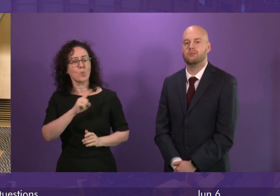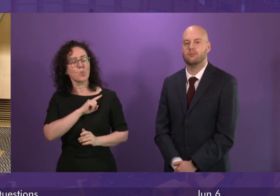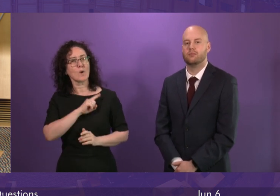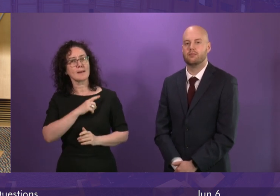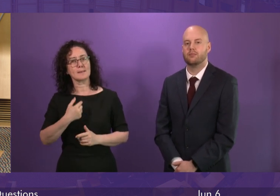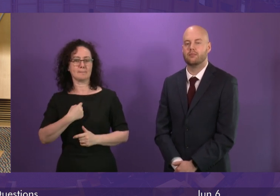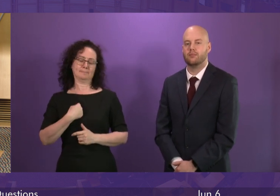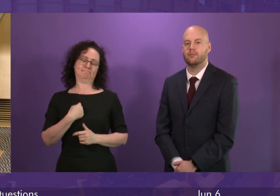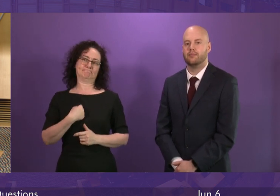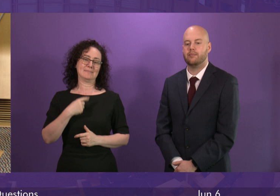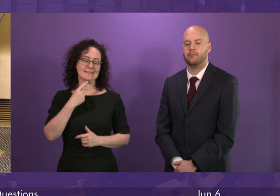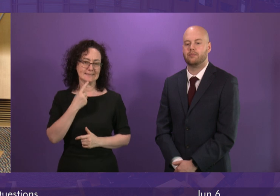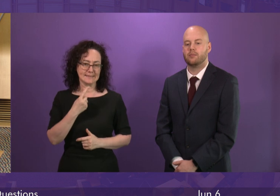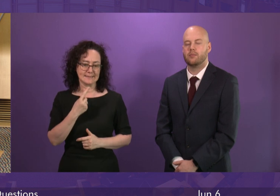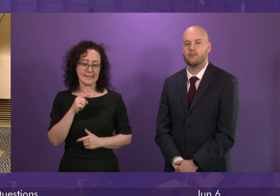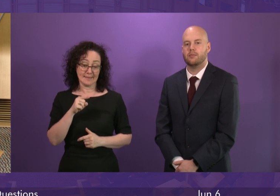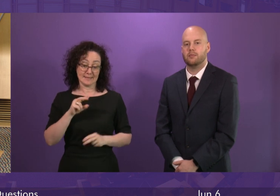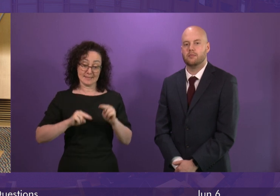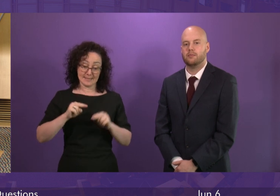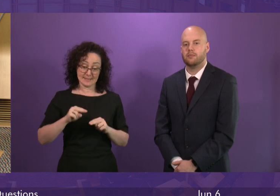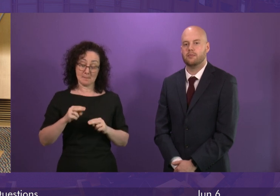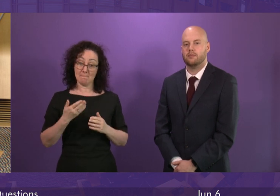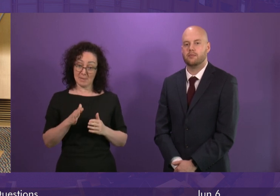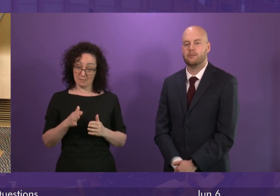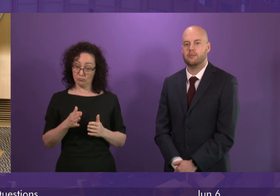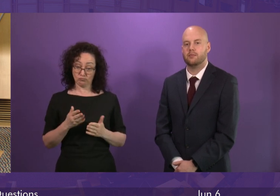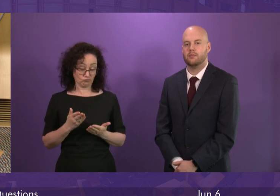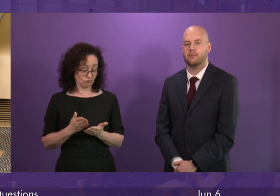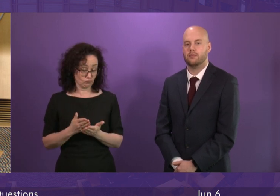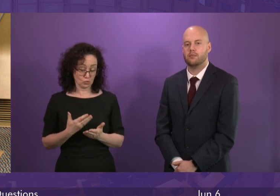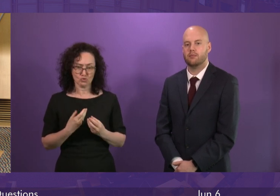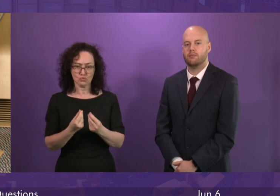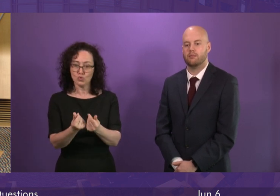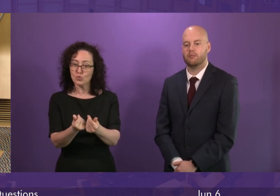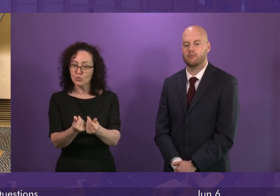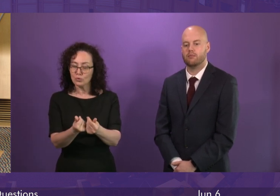that the assessments had been implemented without any difficulty because, in the first